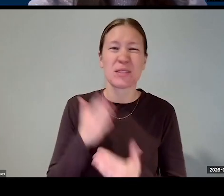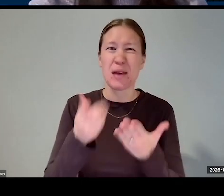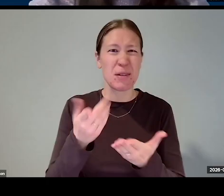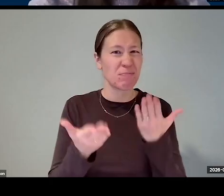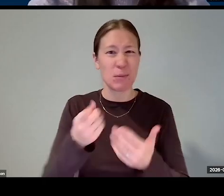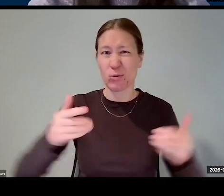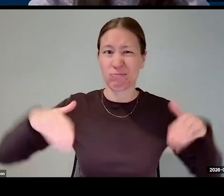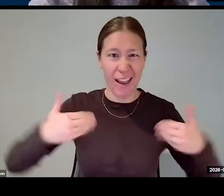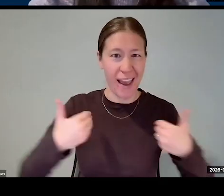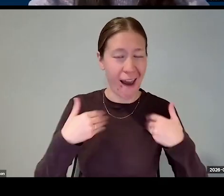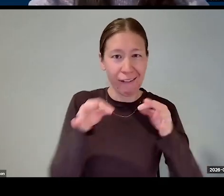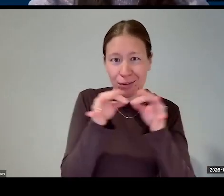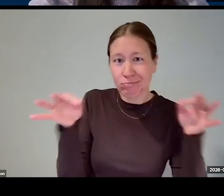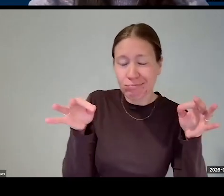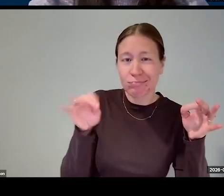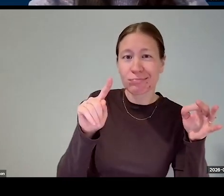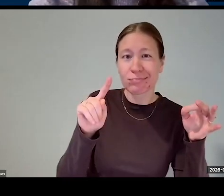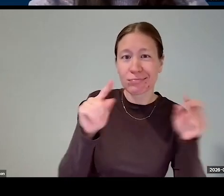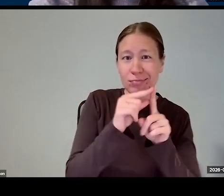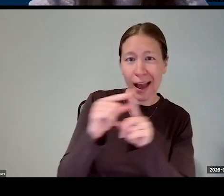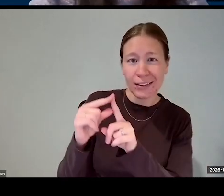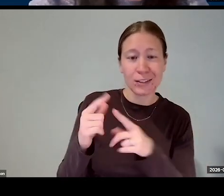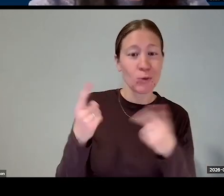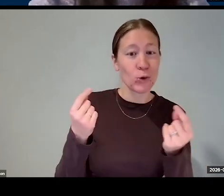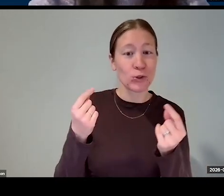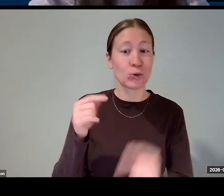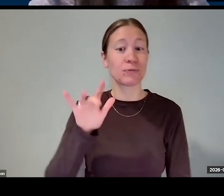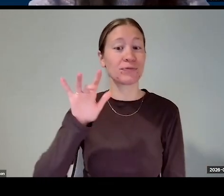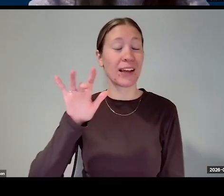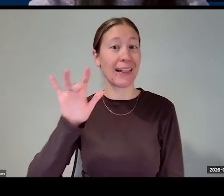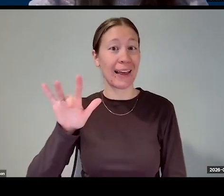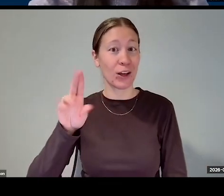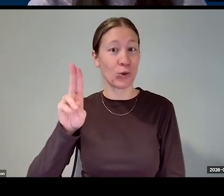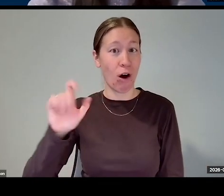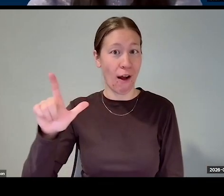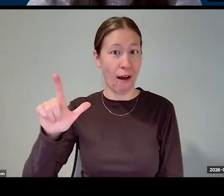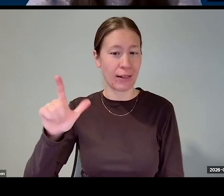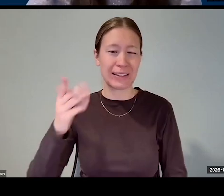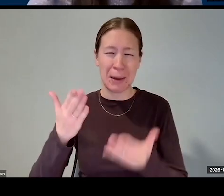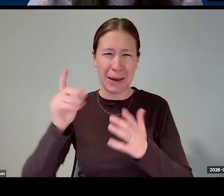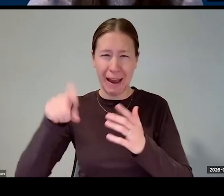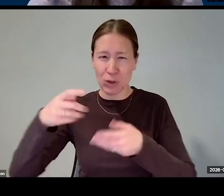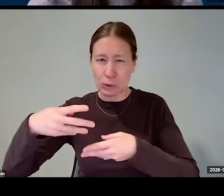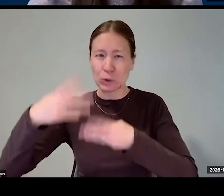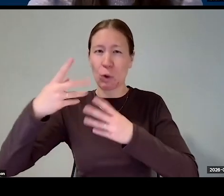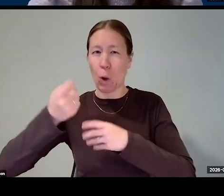on the slide could be to click the URL and you might need to scroll down a bit sometimes.